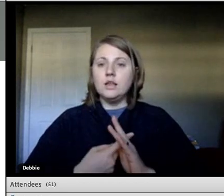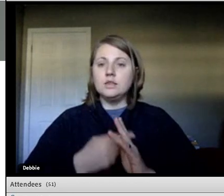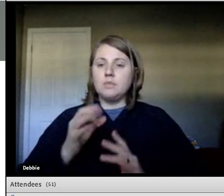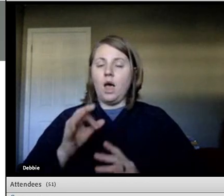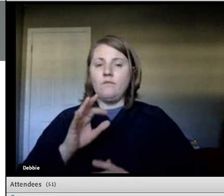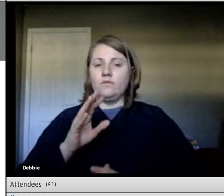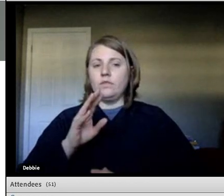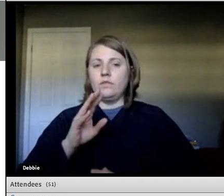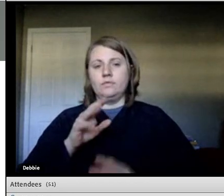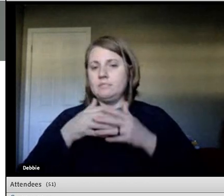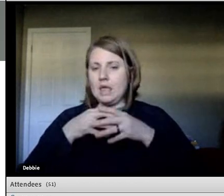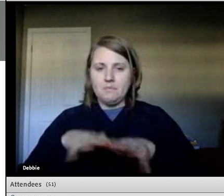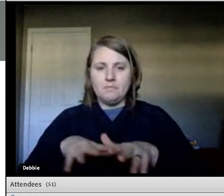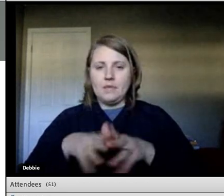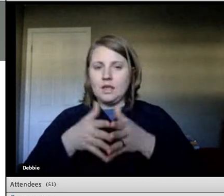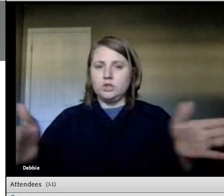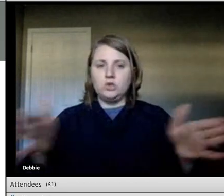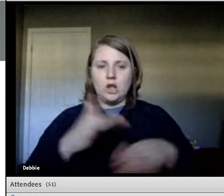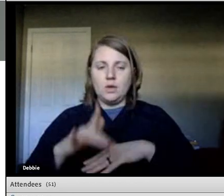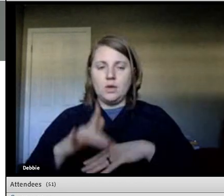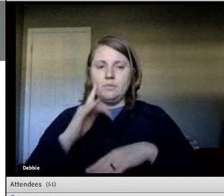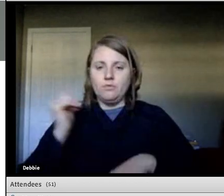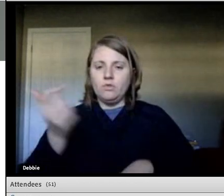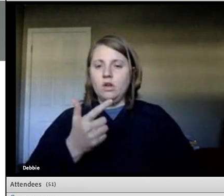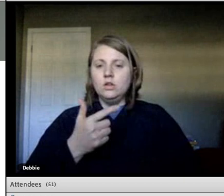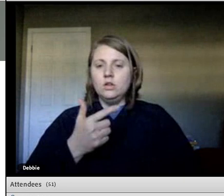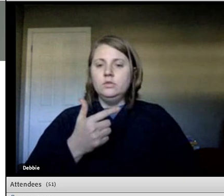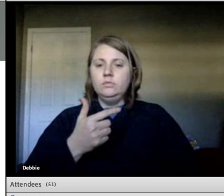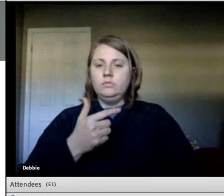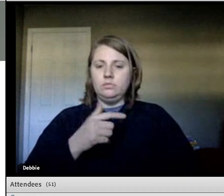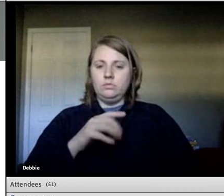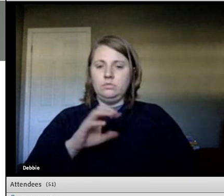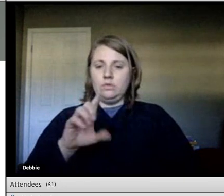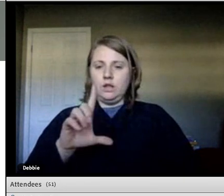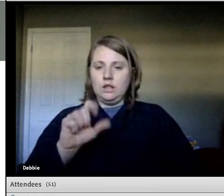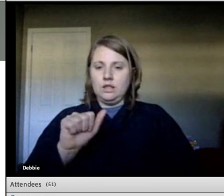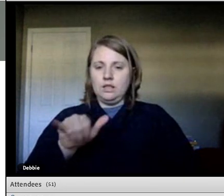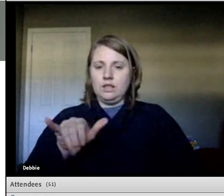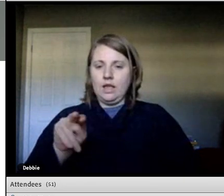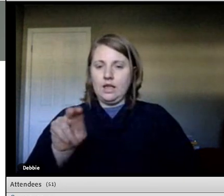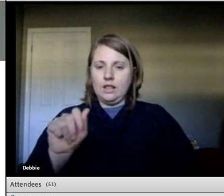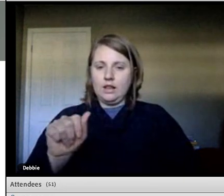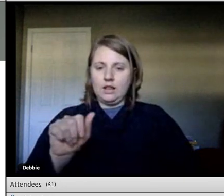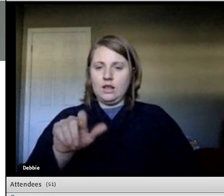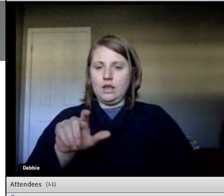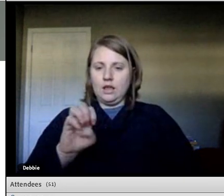I'm going to give you a link to the slides that have everything including the stuff